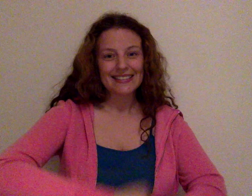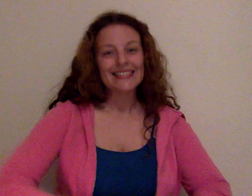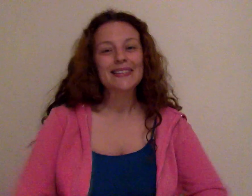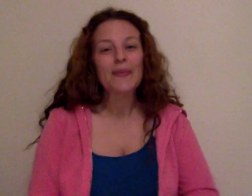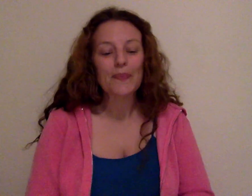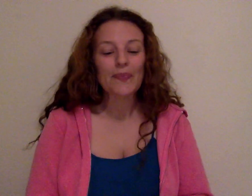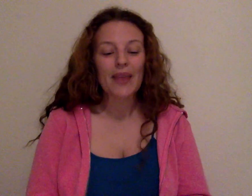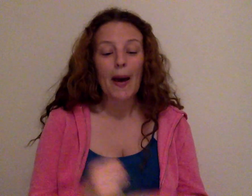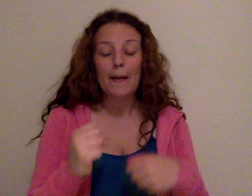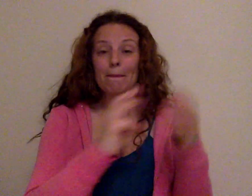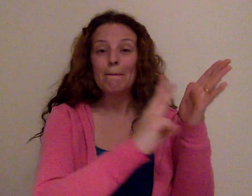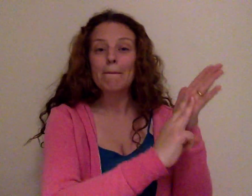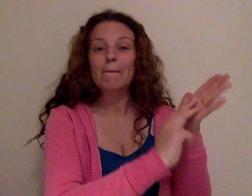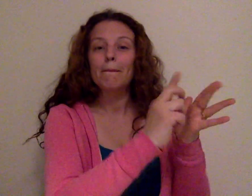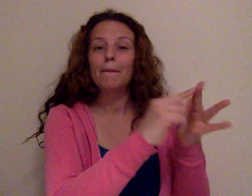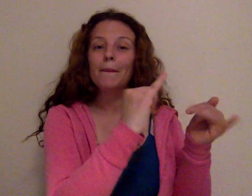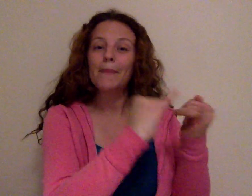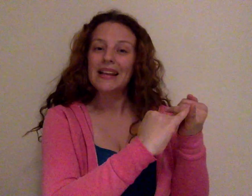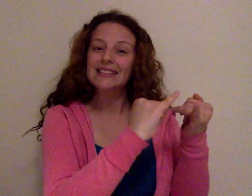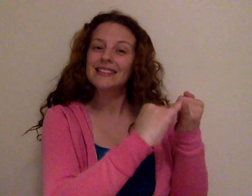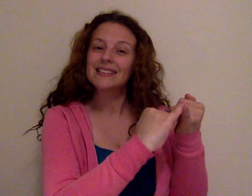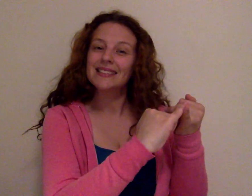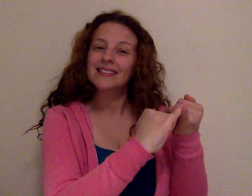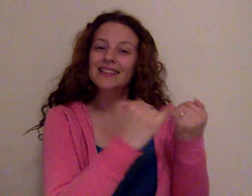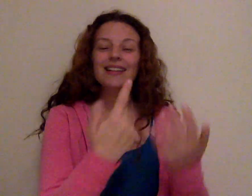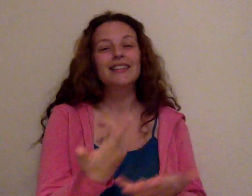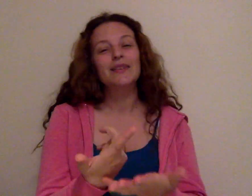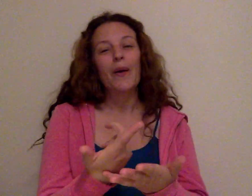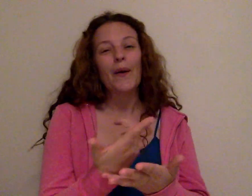Number 6 Miss